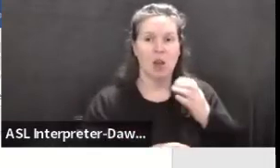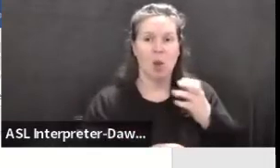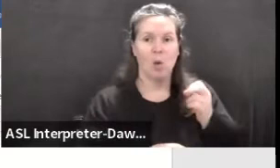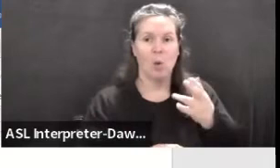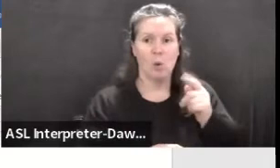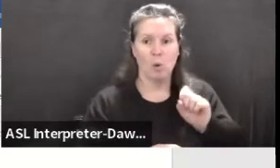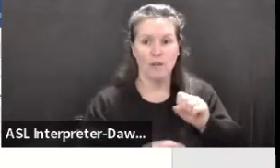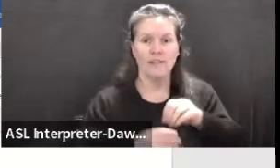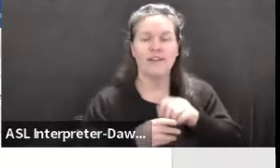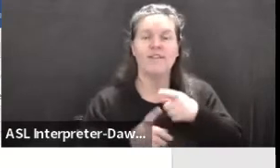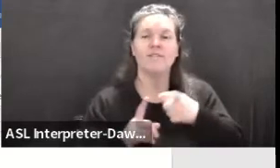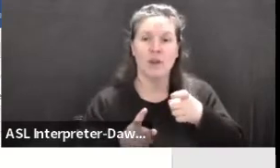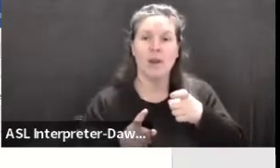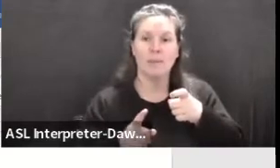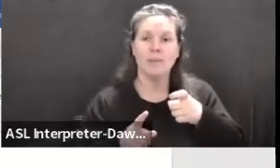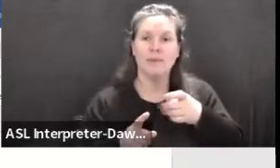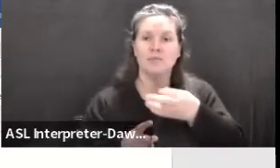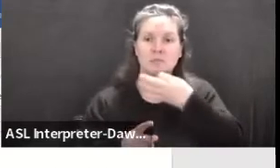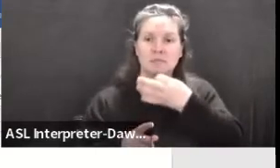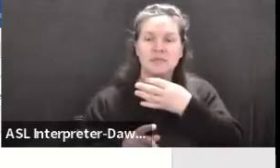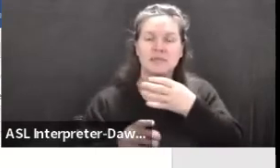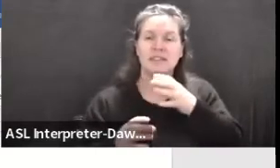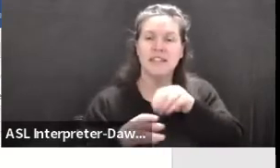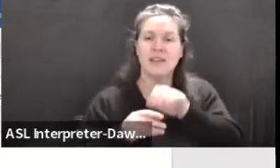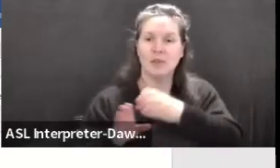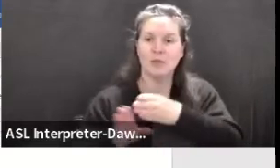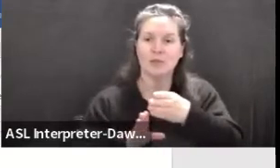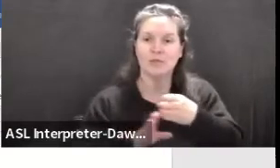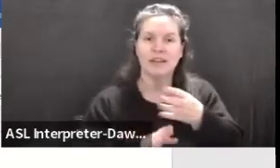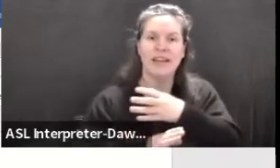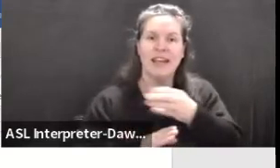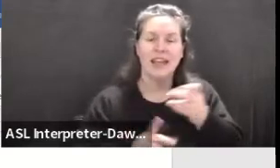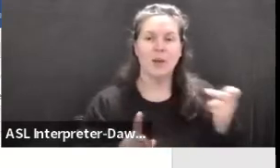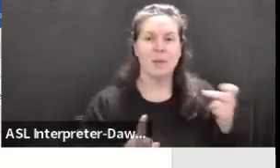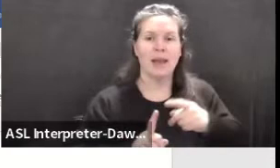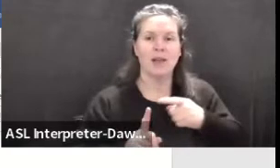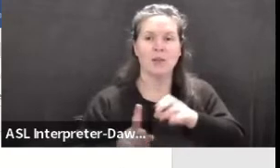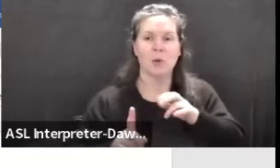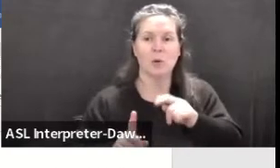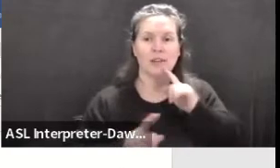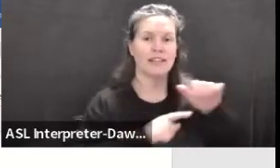We practice also providing feedback to the cohorts as they train with their own particular groups